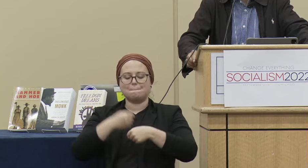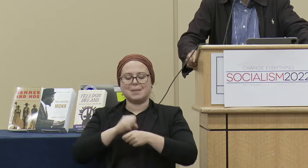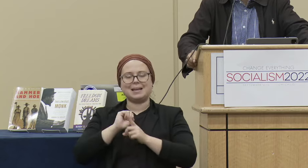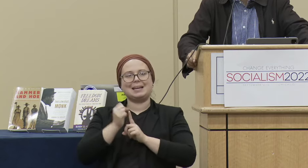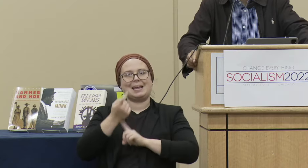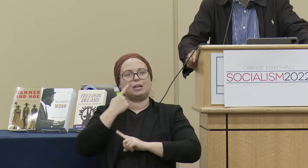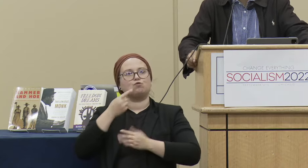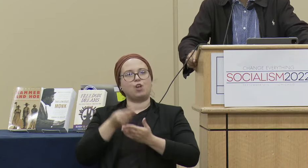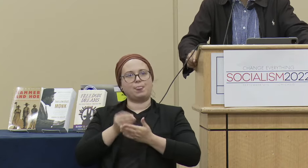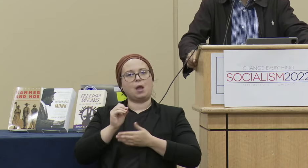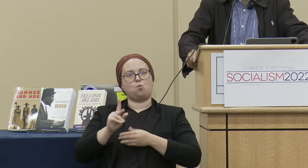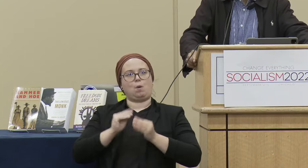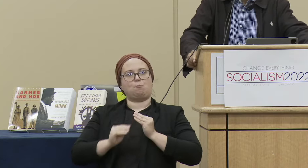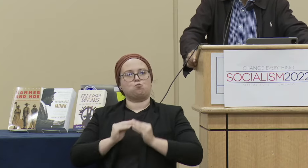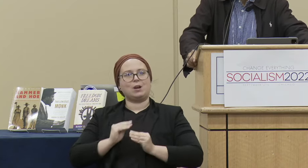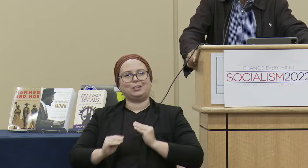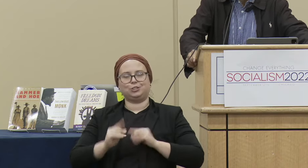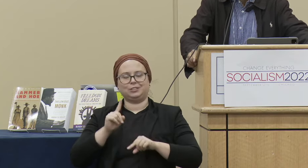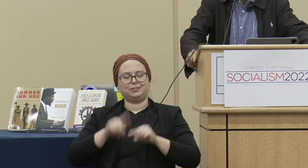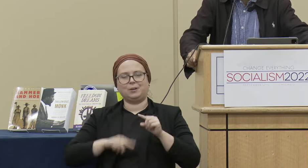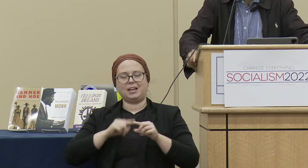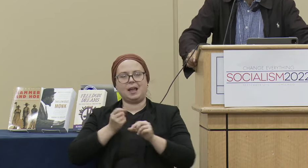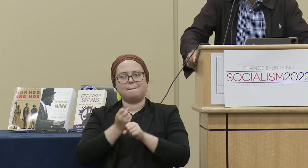important that if we're going to make a case for reparations,